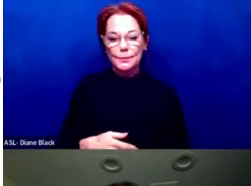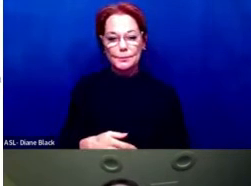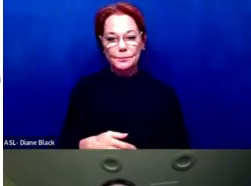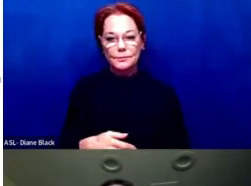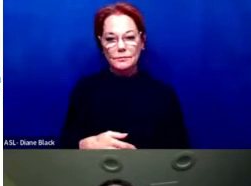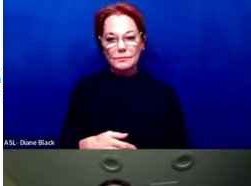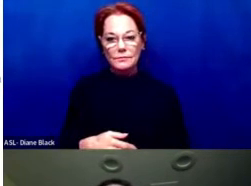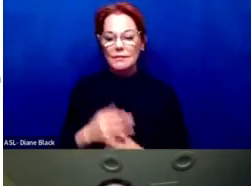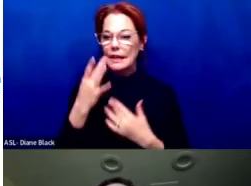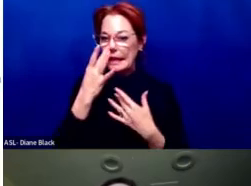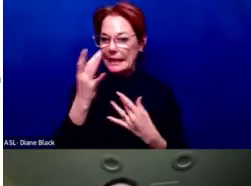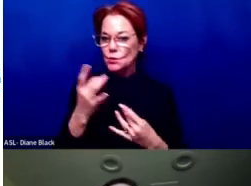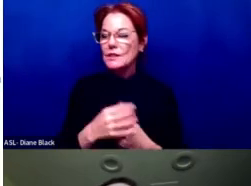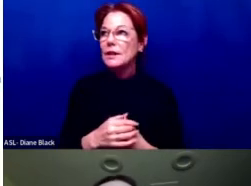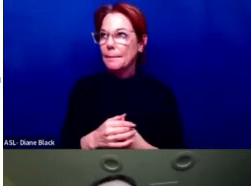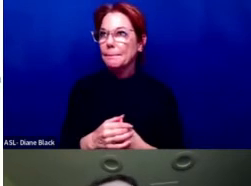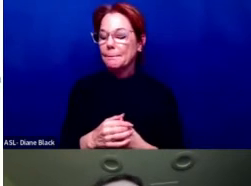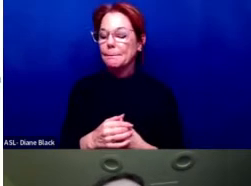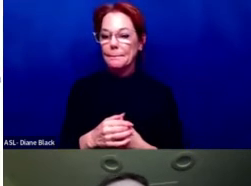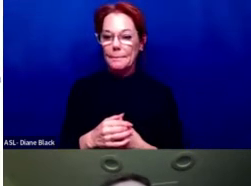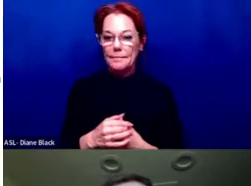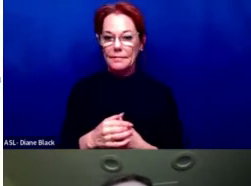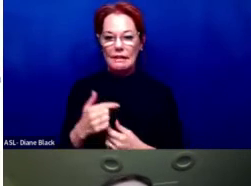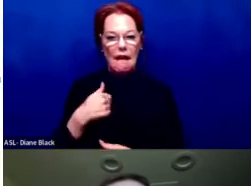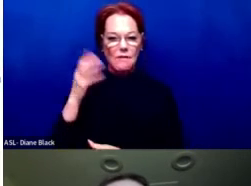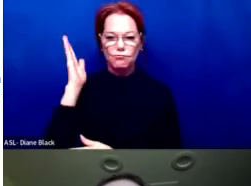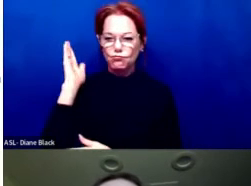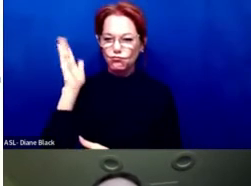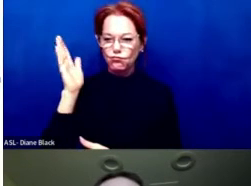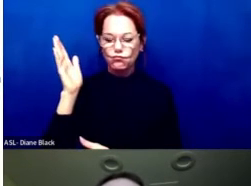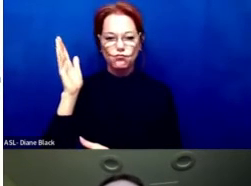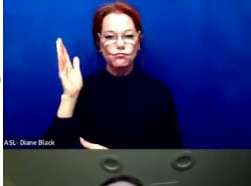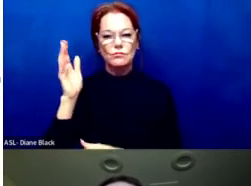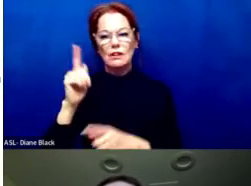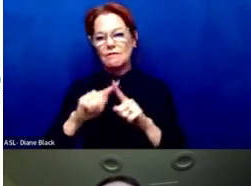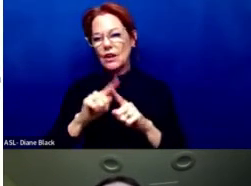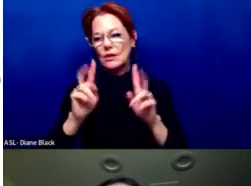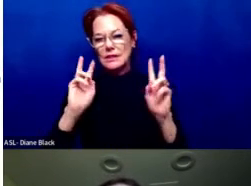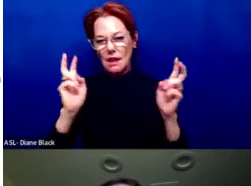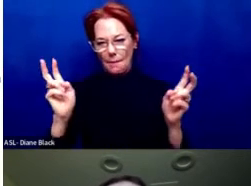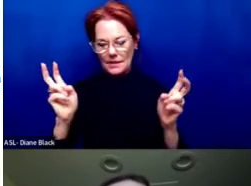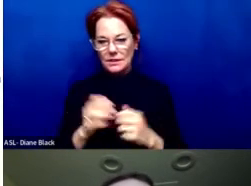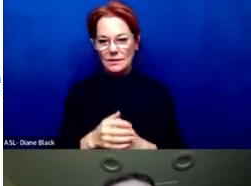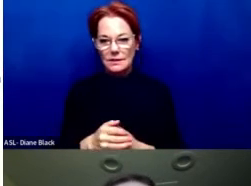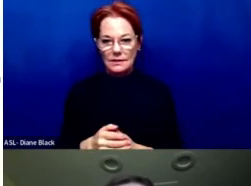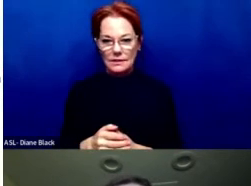know, I present on a variety of topics, and this is one that just is this is personal to me. When I saw this, I reached out